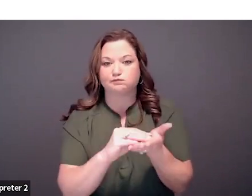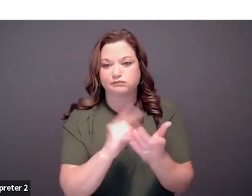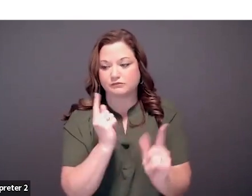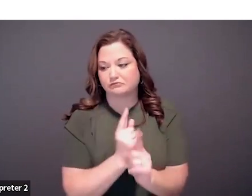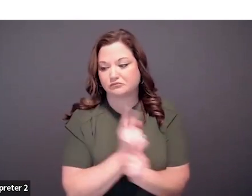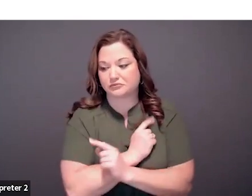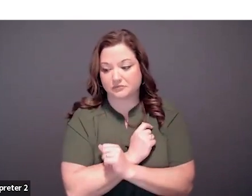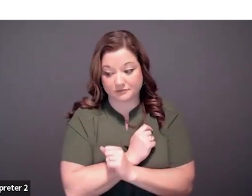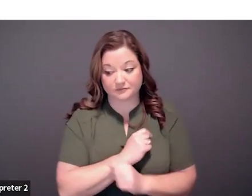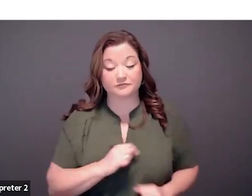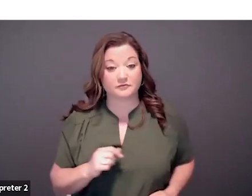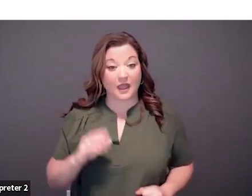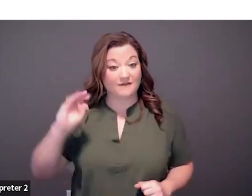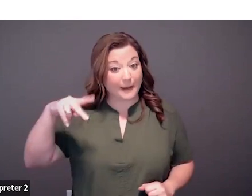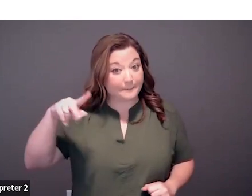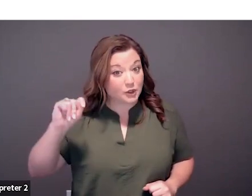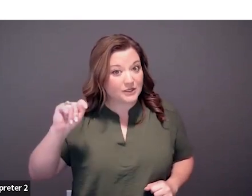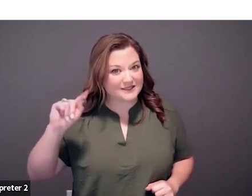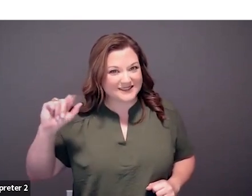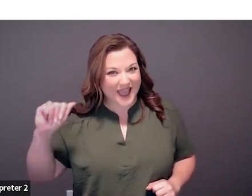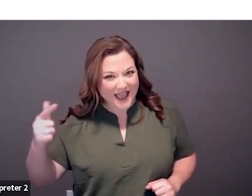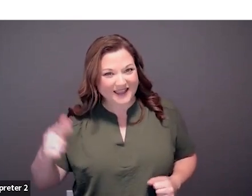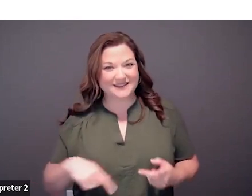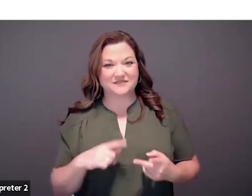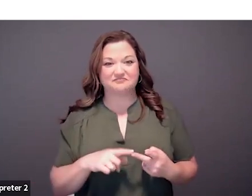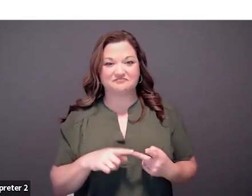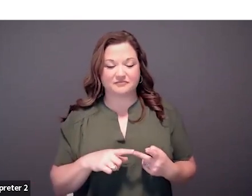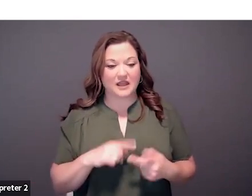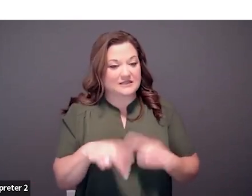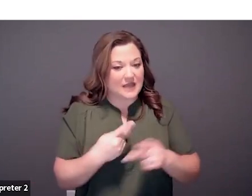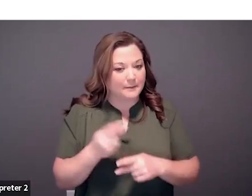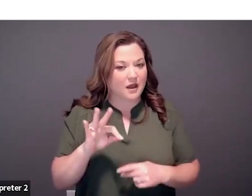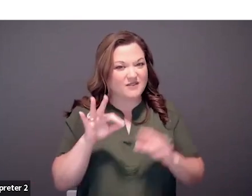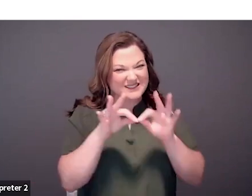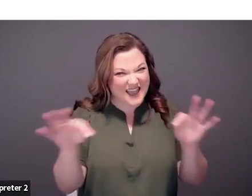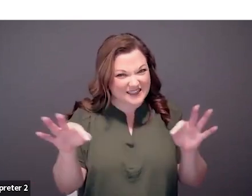I have an input tag, type of text, and I have autocomplete=given-name.